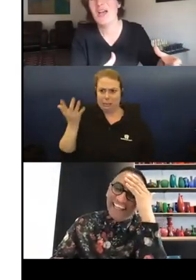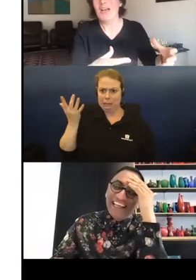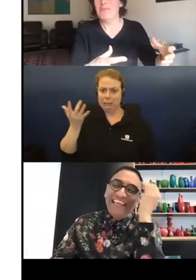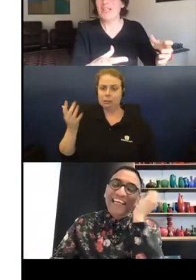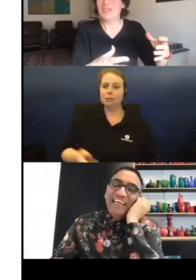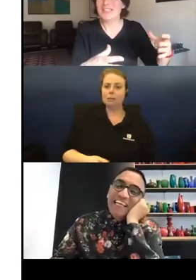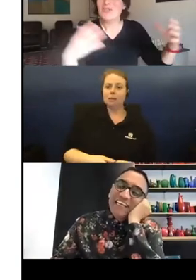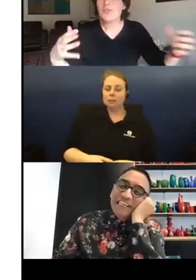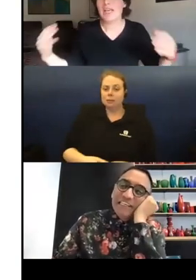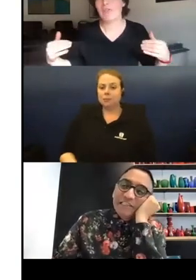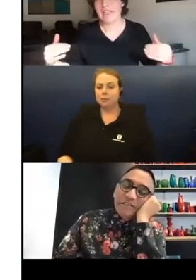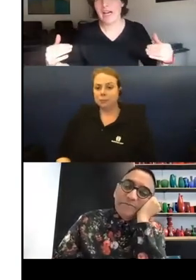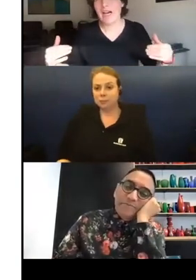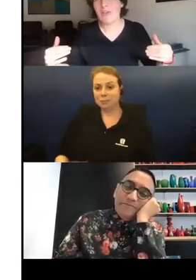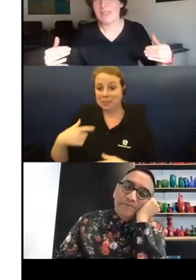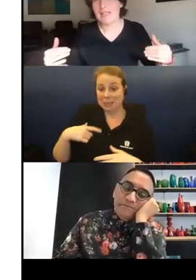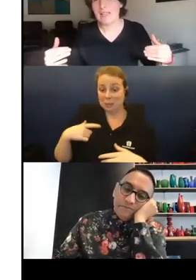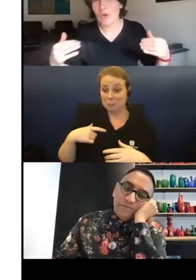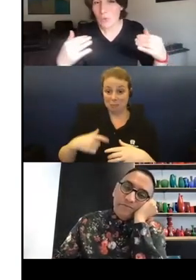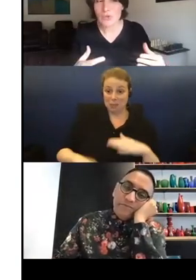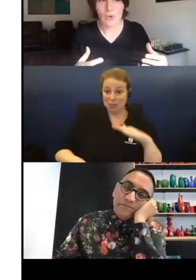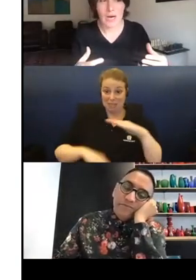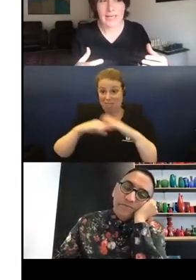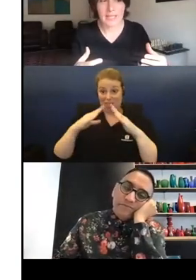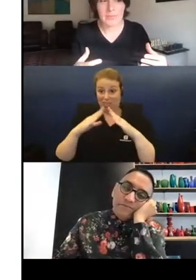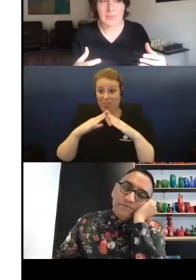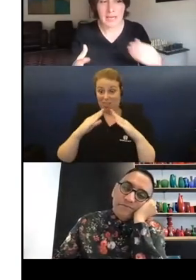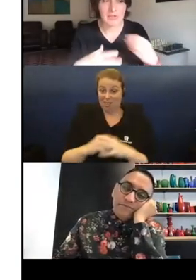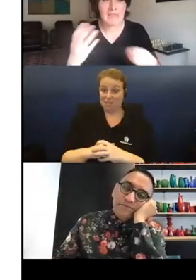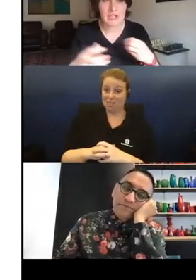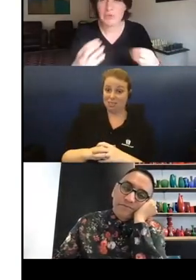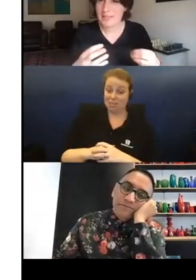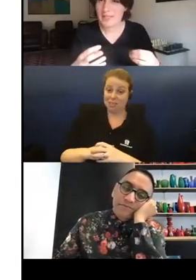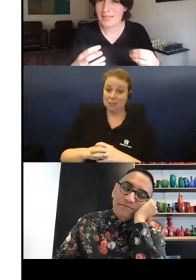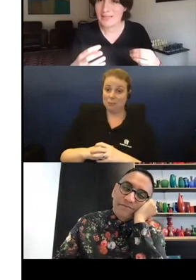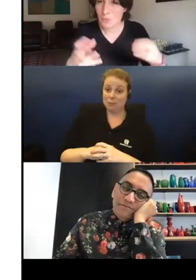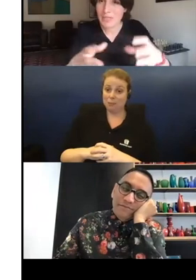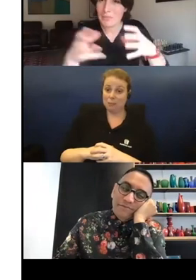because they do take over the house and they're also i keep having to reassess what they mean